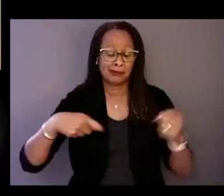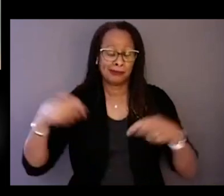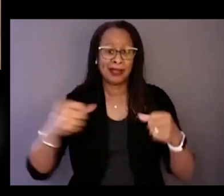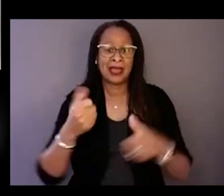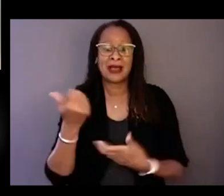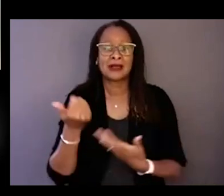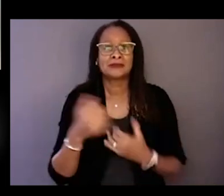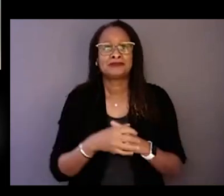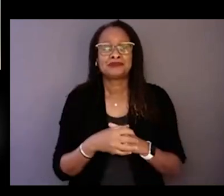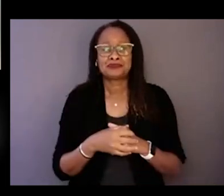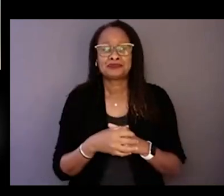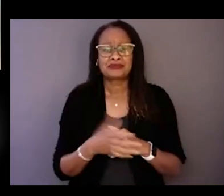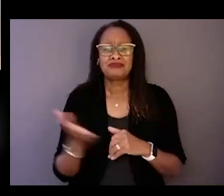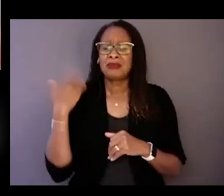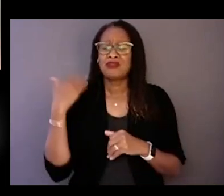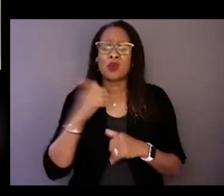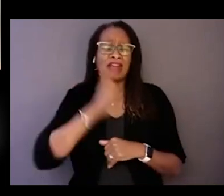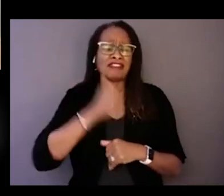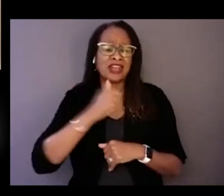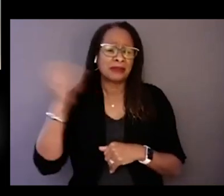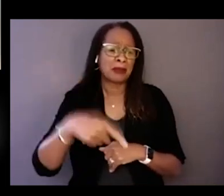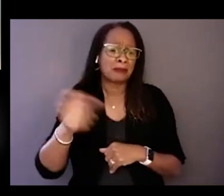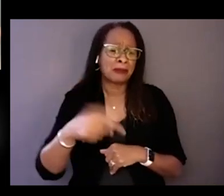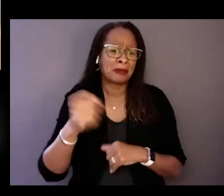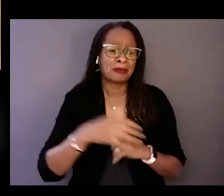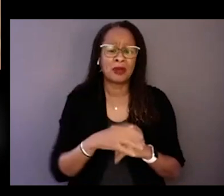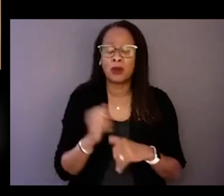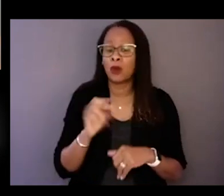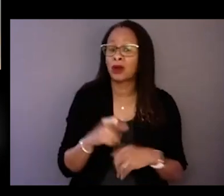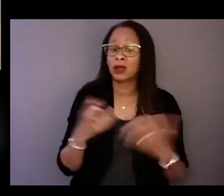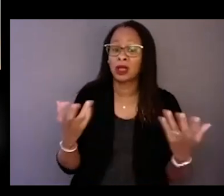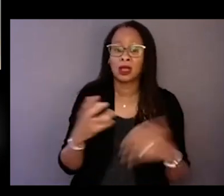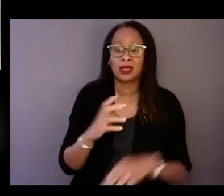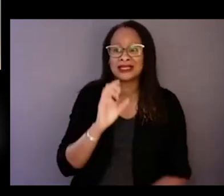now it's every few days with "oh, Jessica Simpson spoke about the documentary"